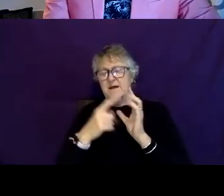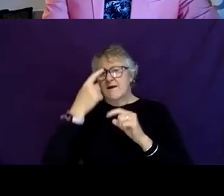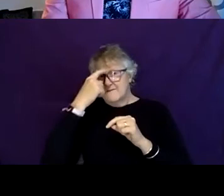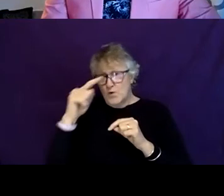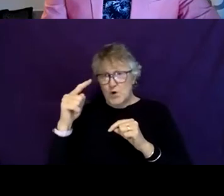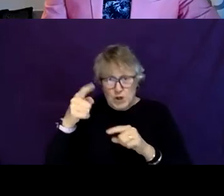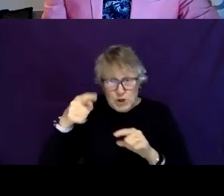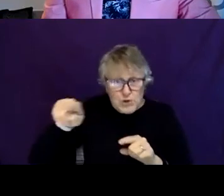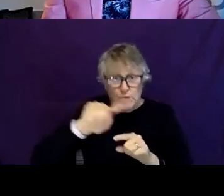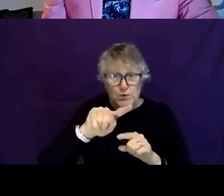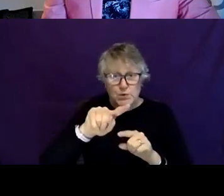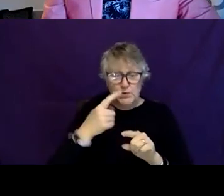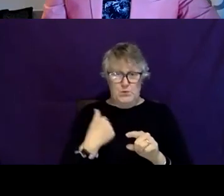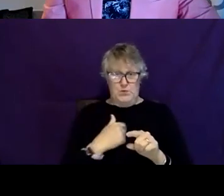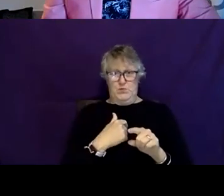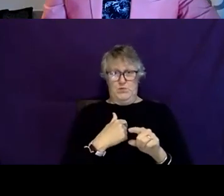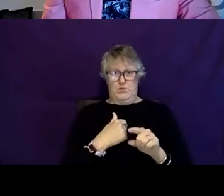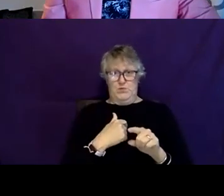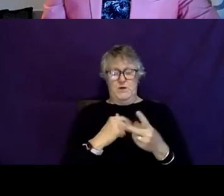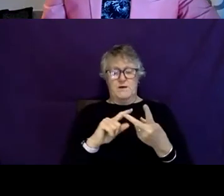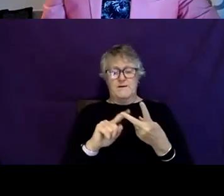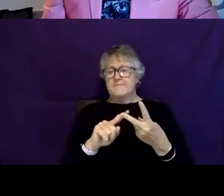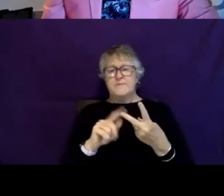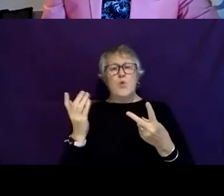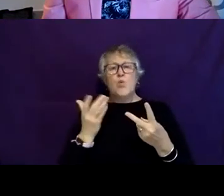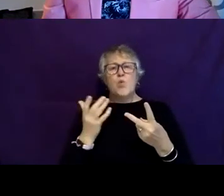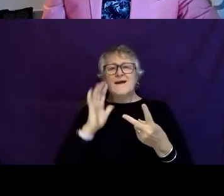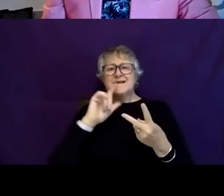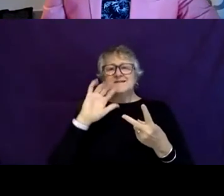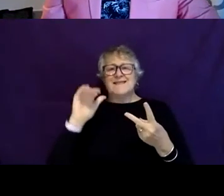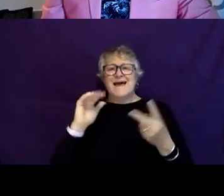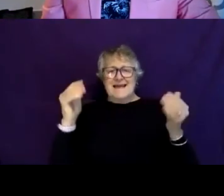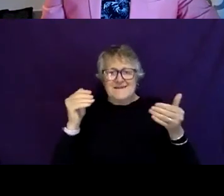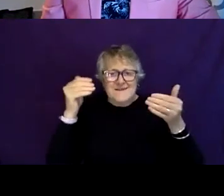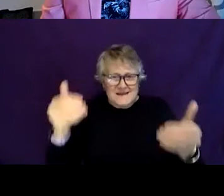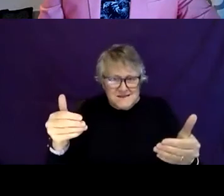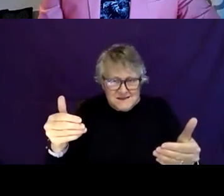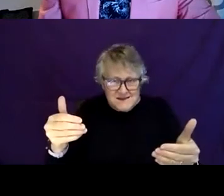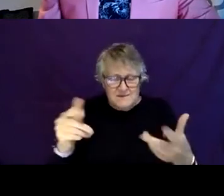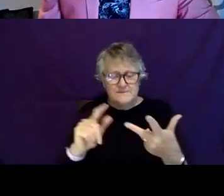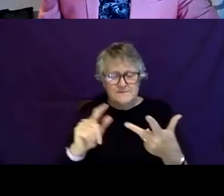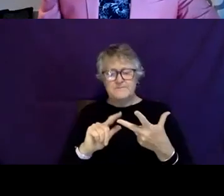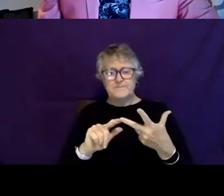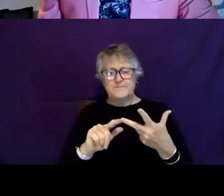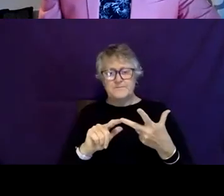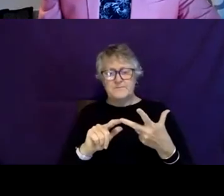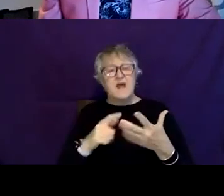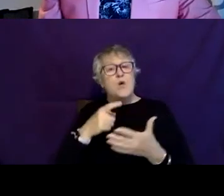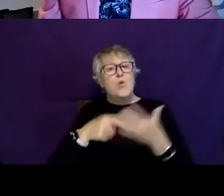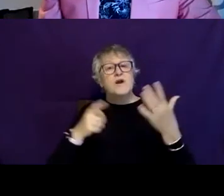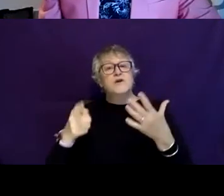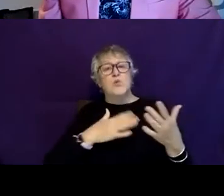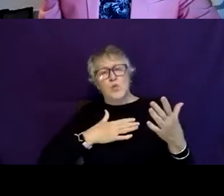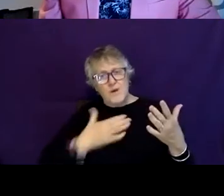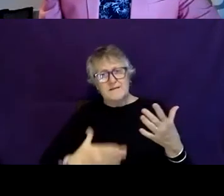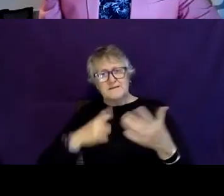And what are you willing to to commit to in that work, in that vision?